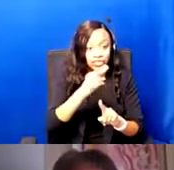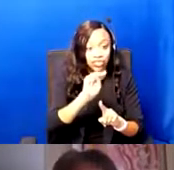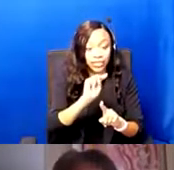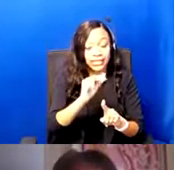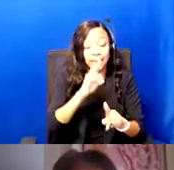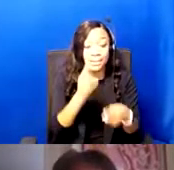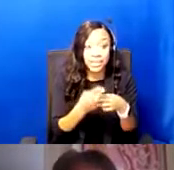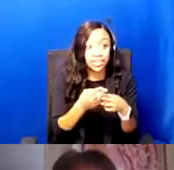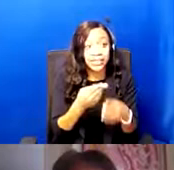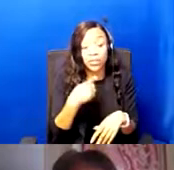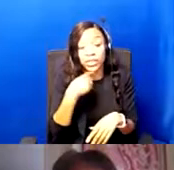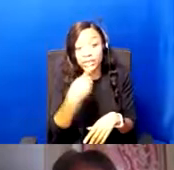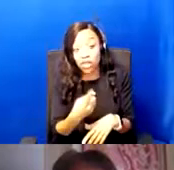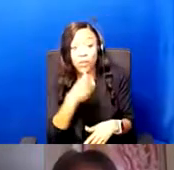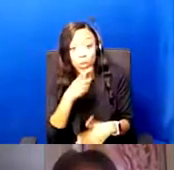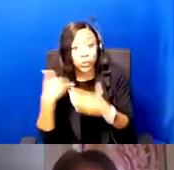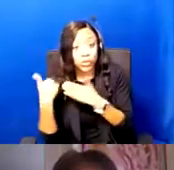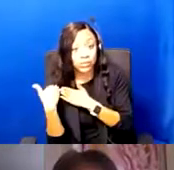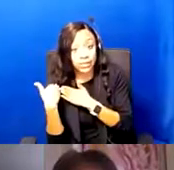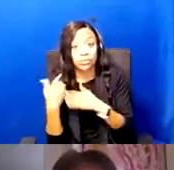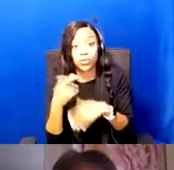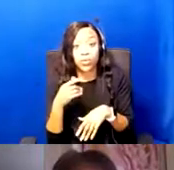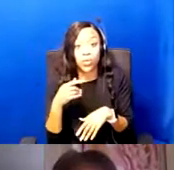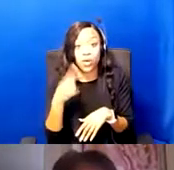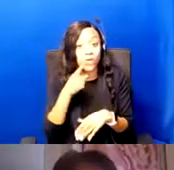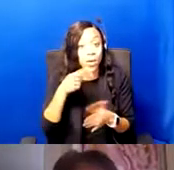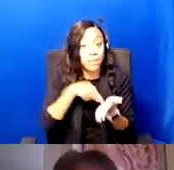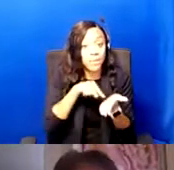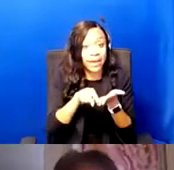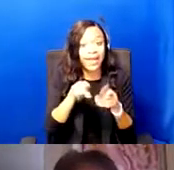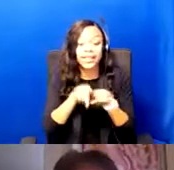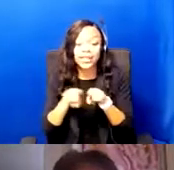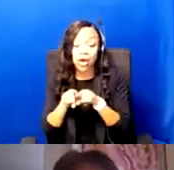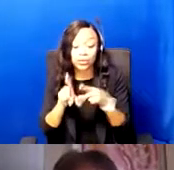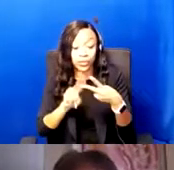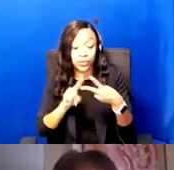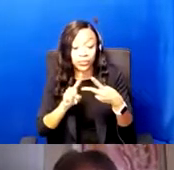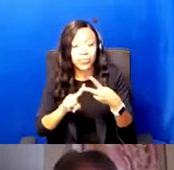and then really relying on partnership. What we're doing right now, what we should be doing